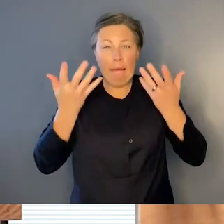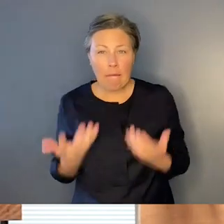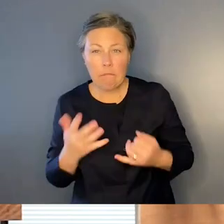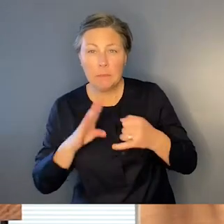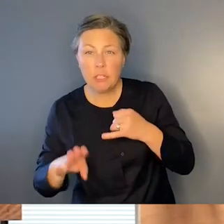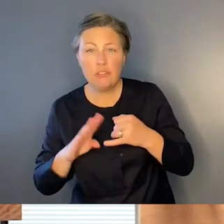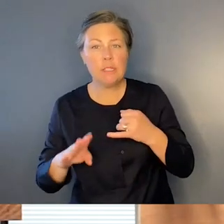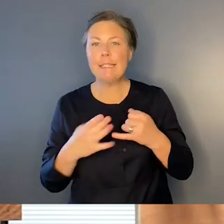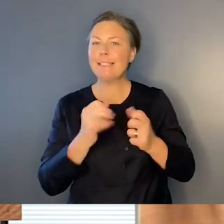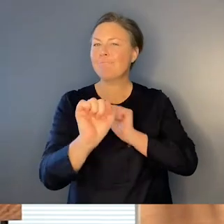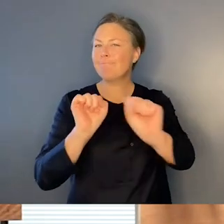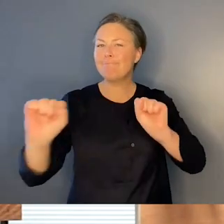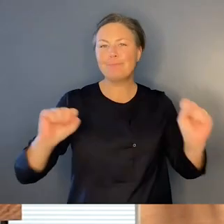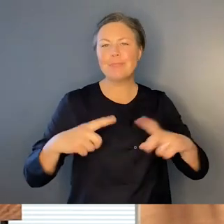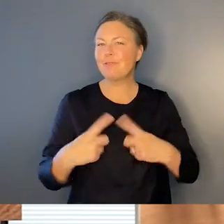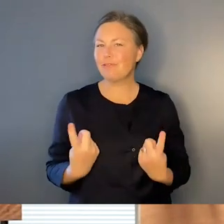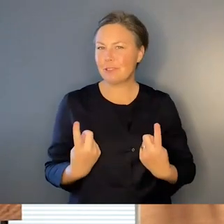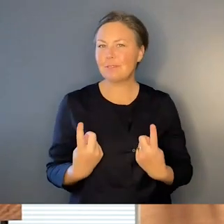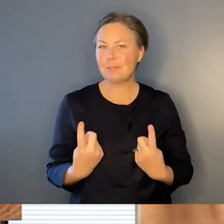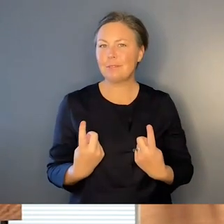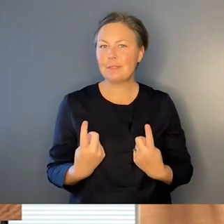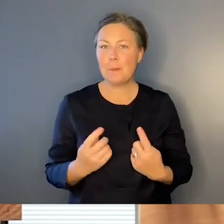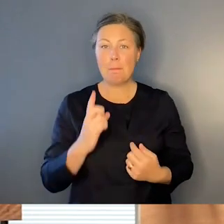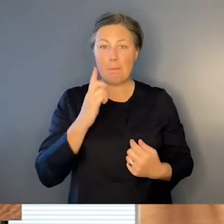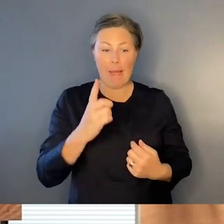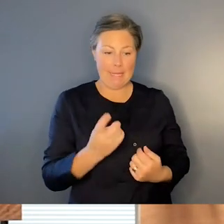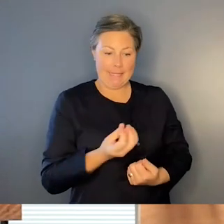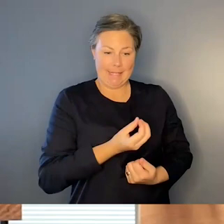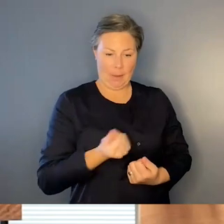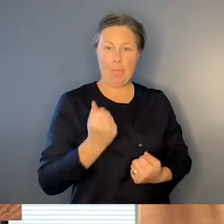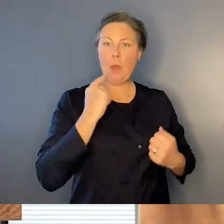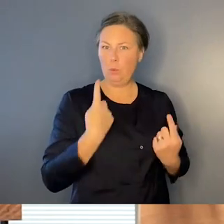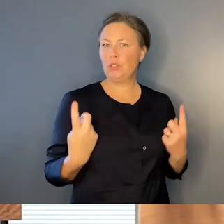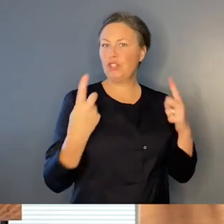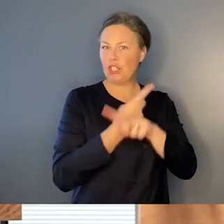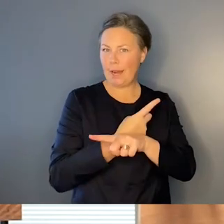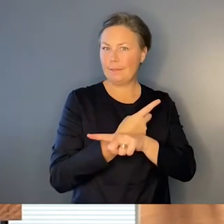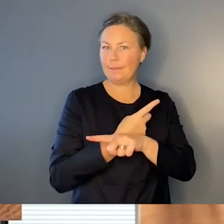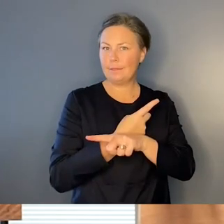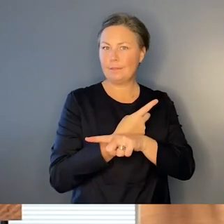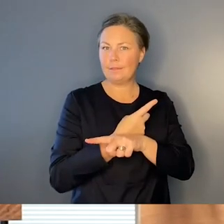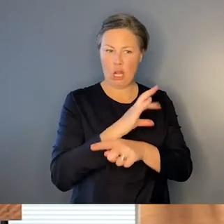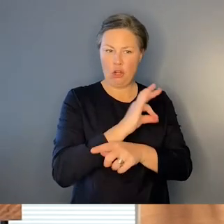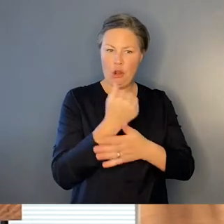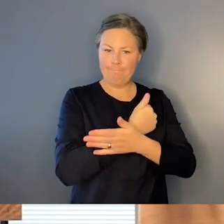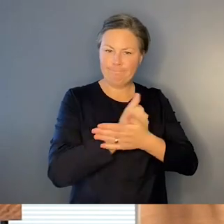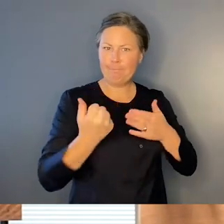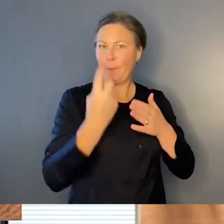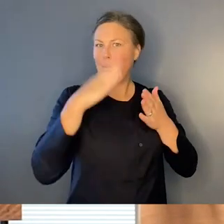And so it can have different changes for different people. But certainly, some sort of change in the regularity of the menstrual periods